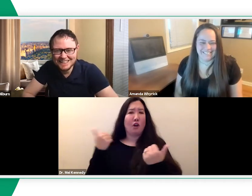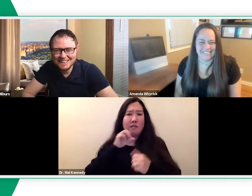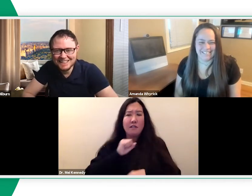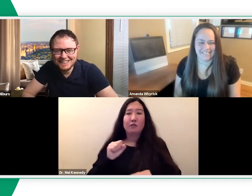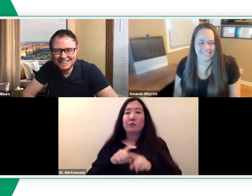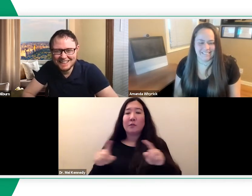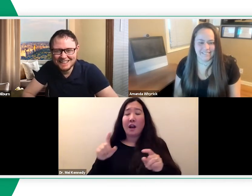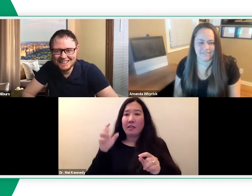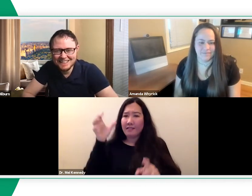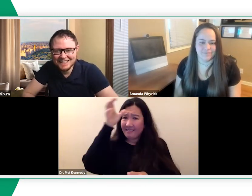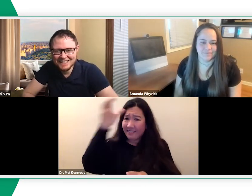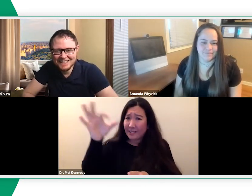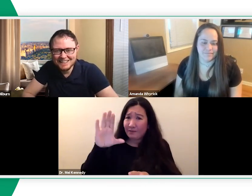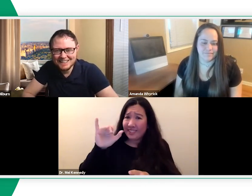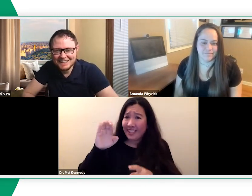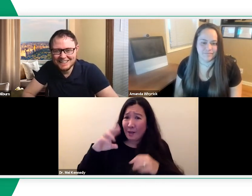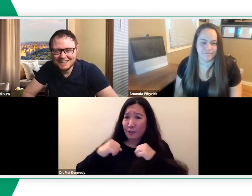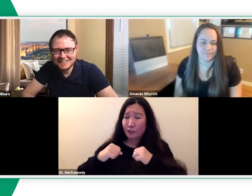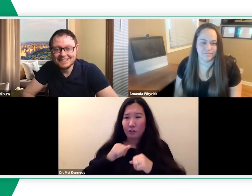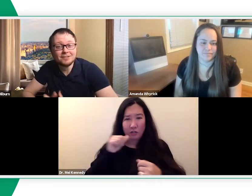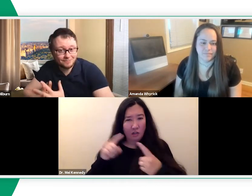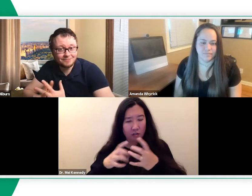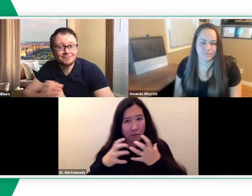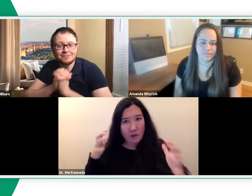I'm sorry. Amanda? Well, I was exposed to computers at a young age, but the concept